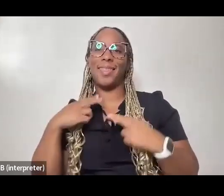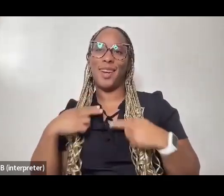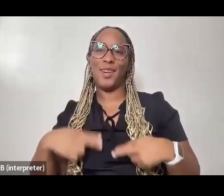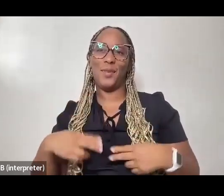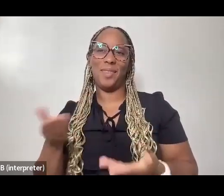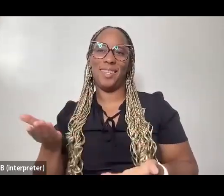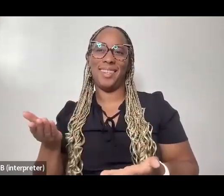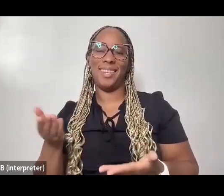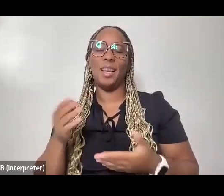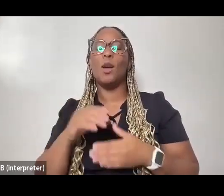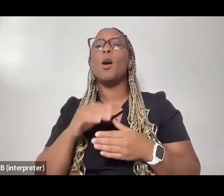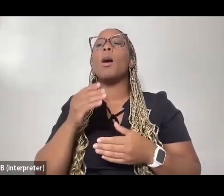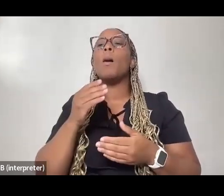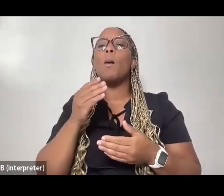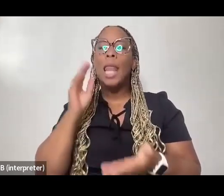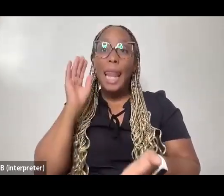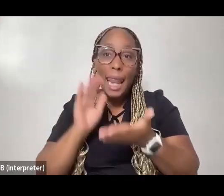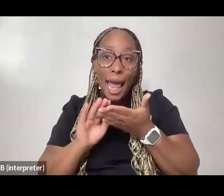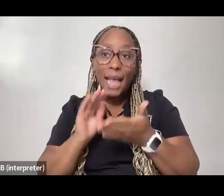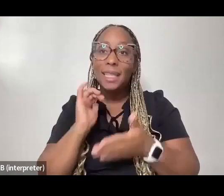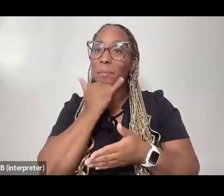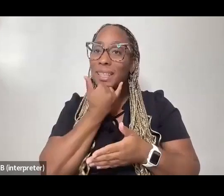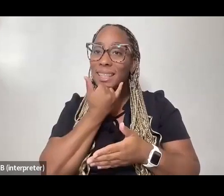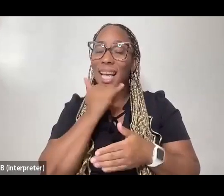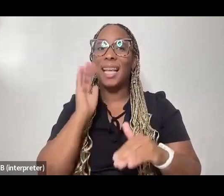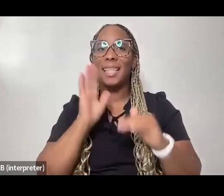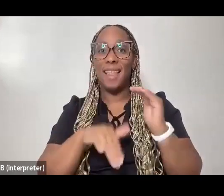Probably less mistakes than the automatically generated captions